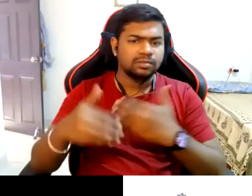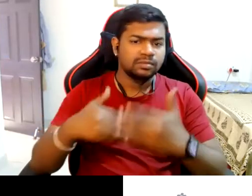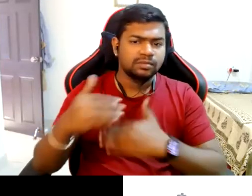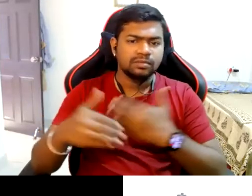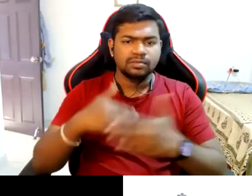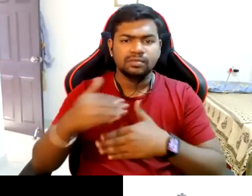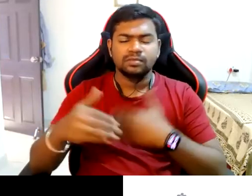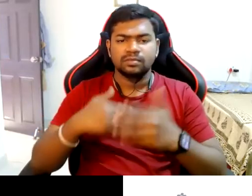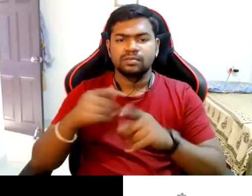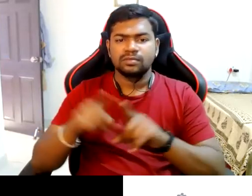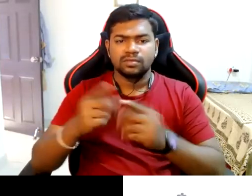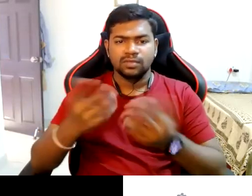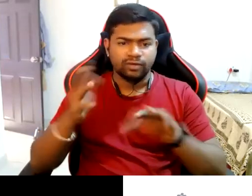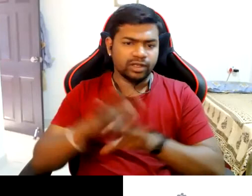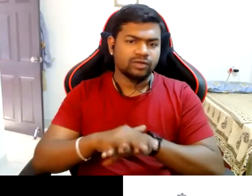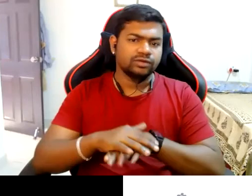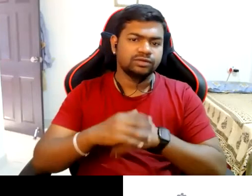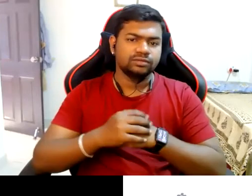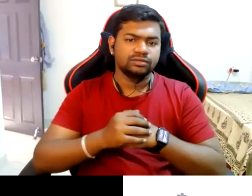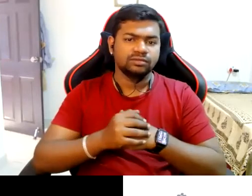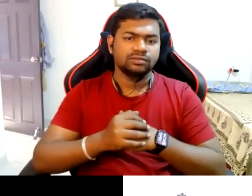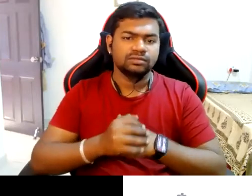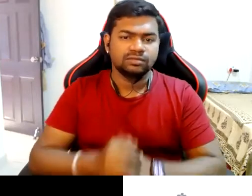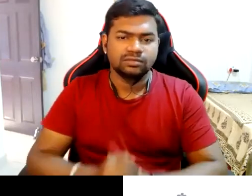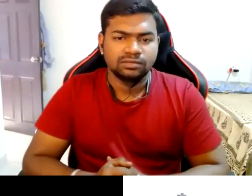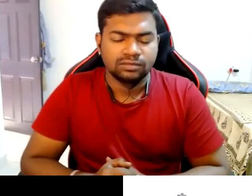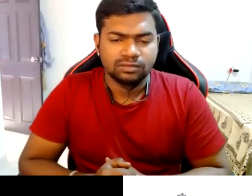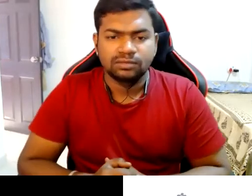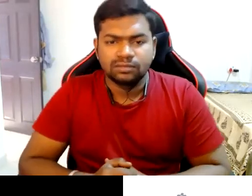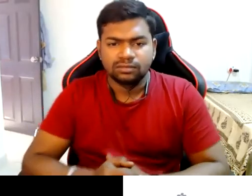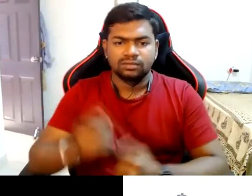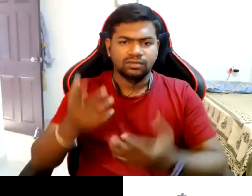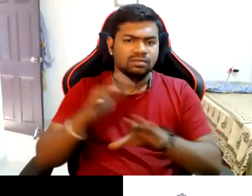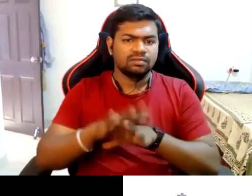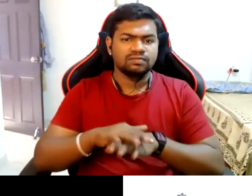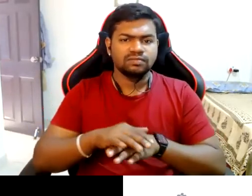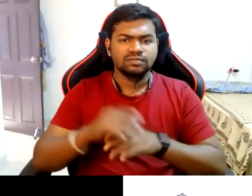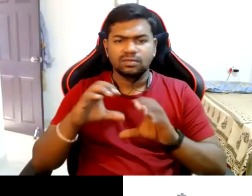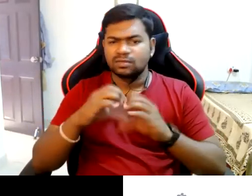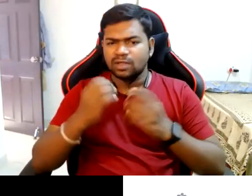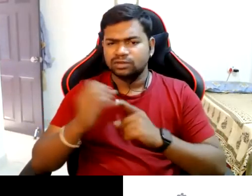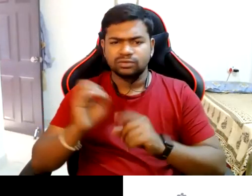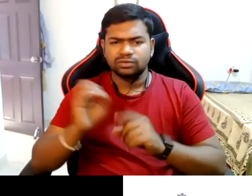began working on driving inclusion. there is nothing like inclusive people and inclusive culture.if it is there